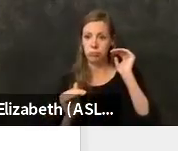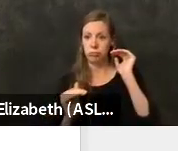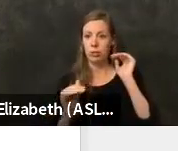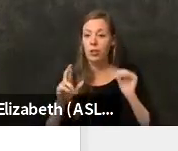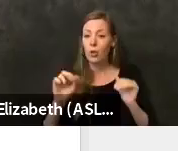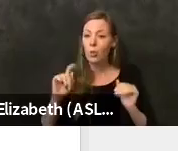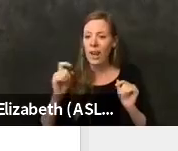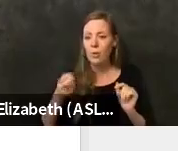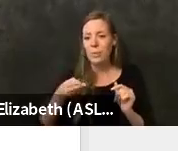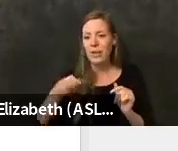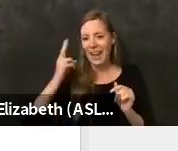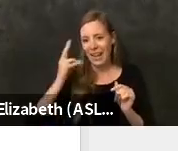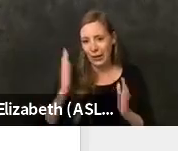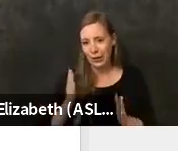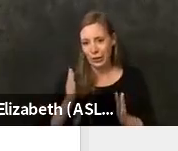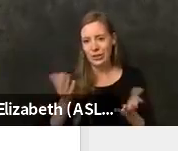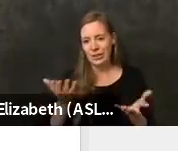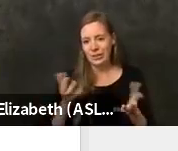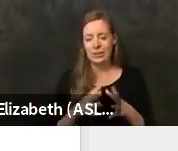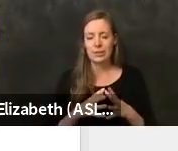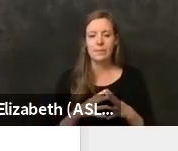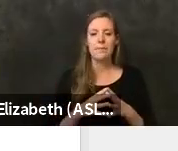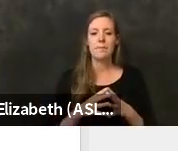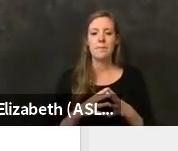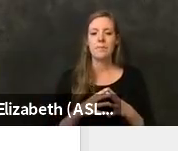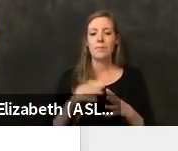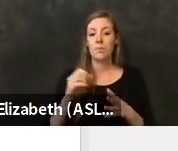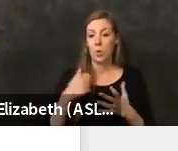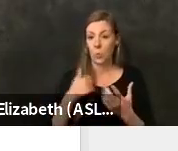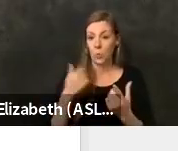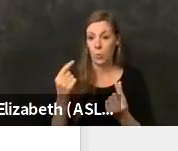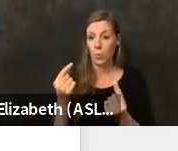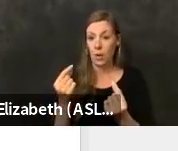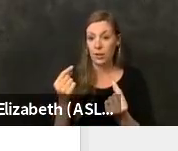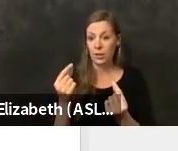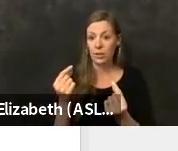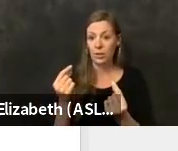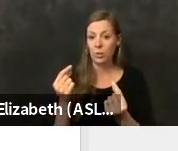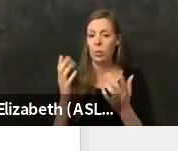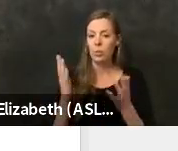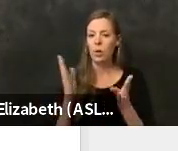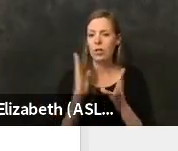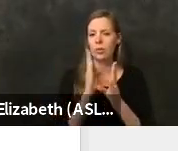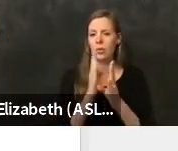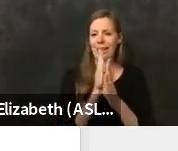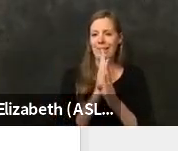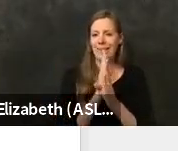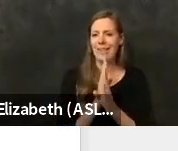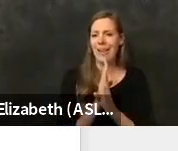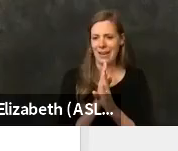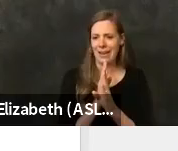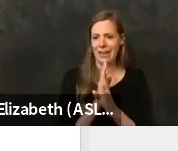So what we what we want to do it and it totally aligns with what we want to do is the right thing to do.